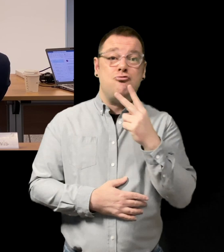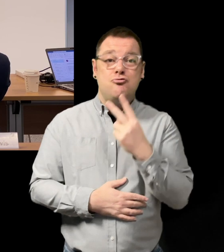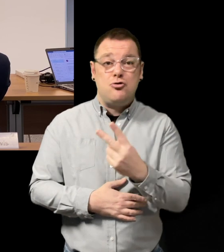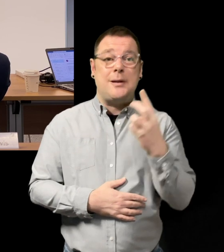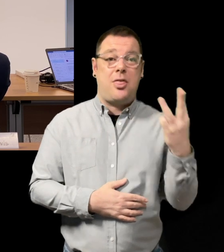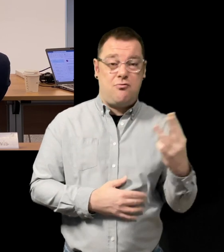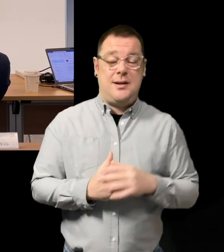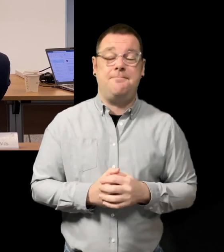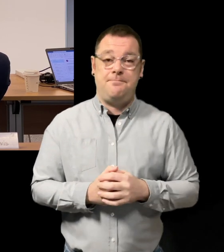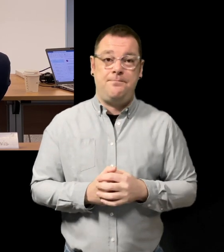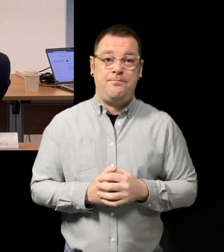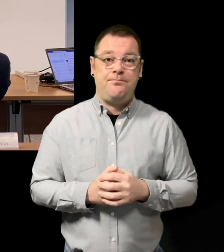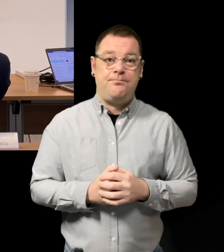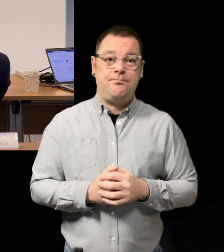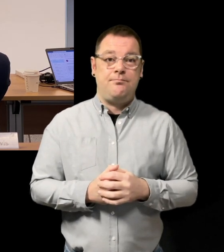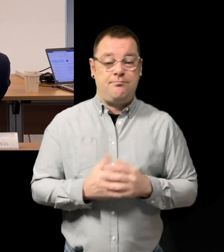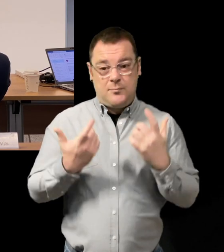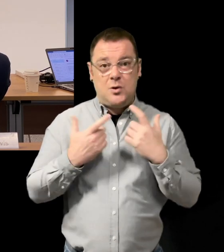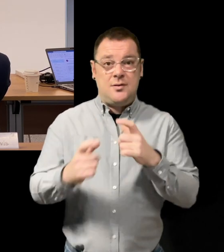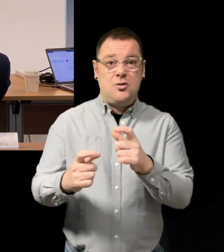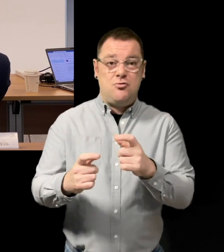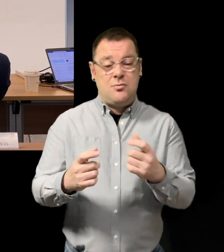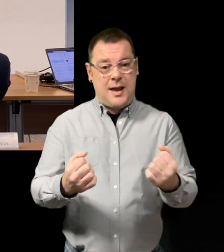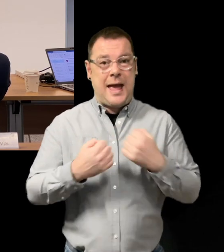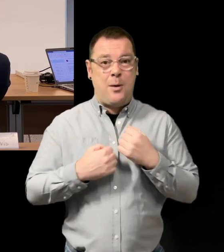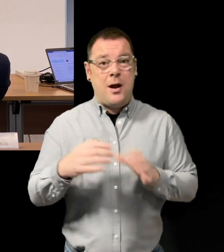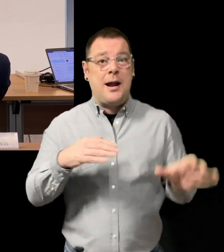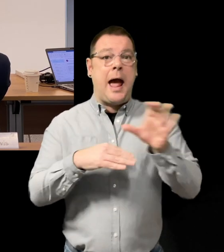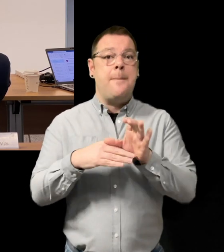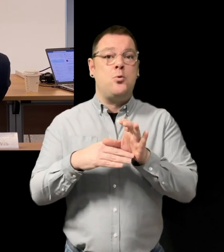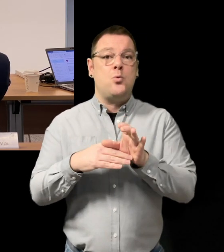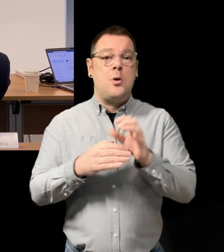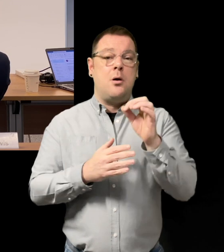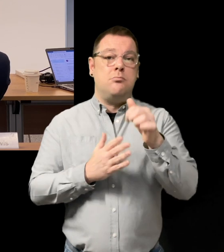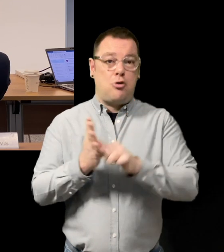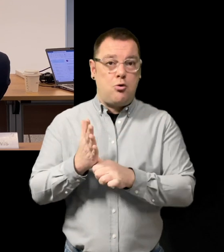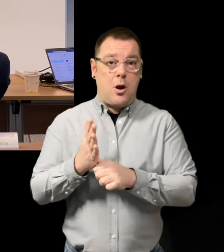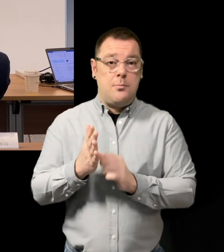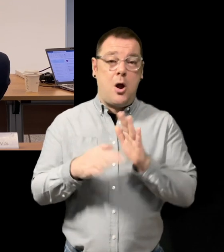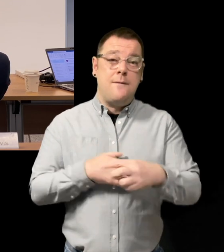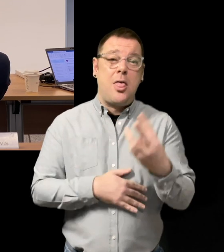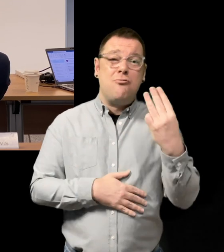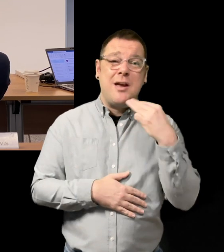And we continue to deliver our ambitious capital program over 300 million this next year,